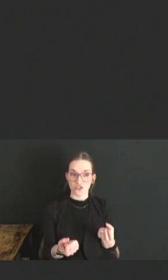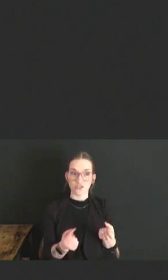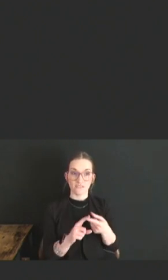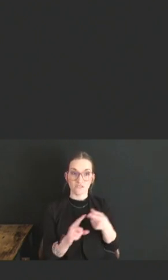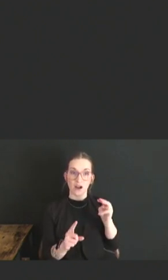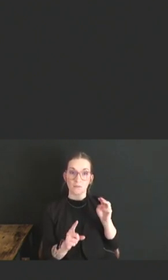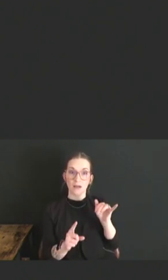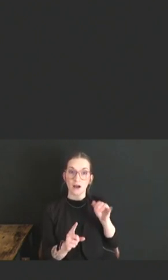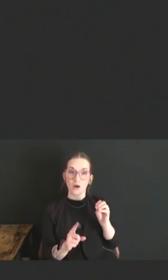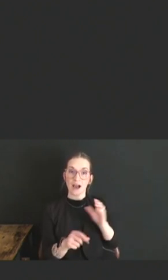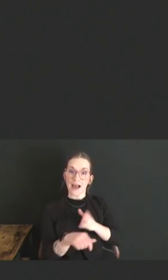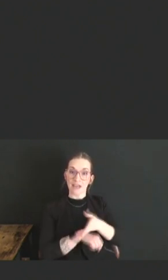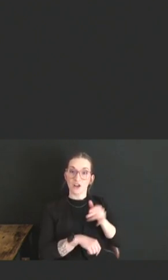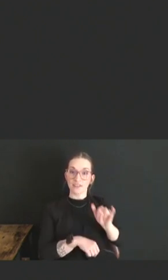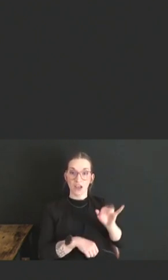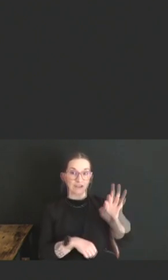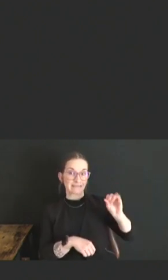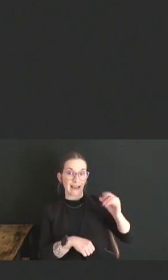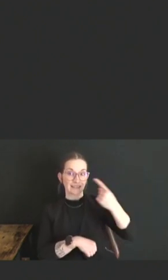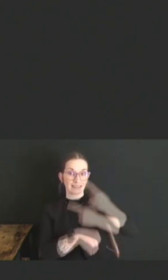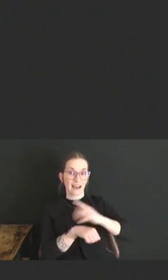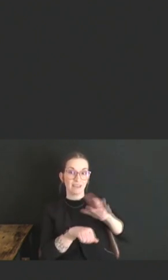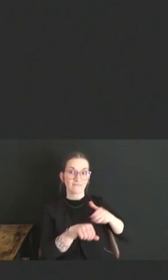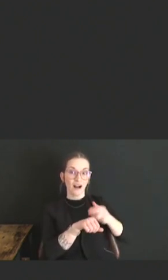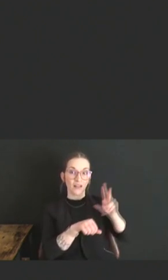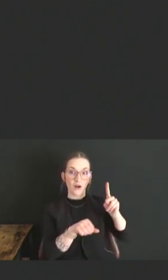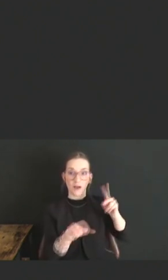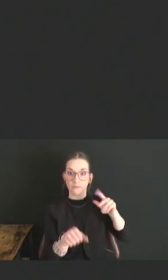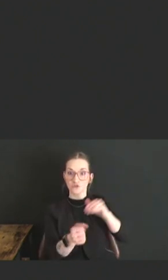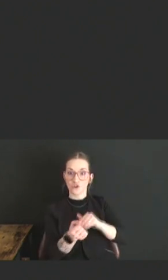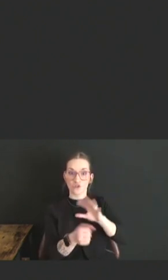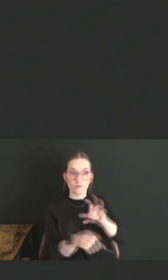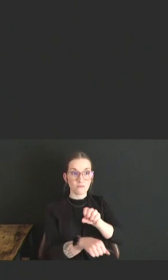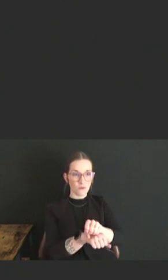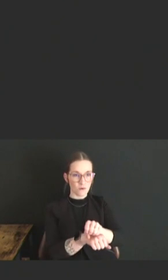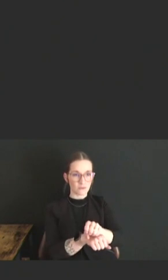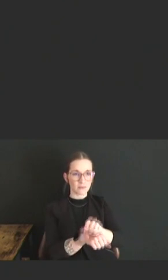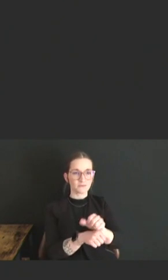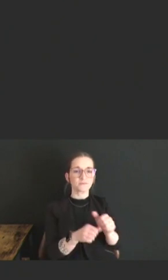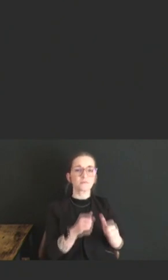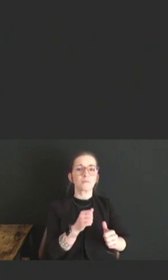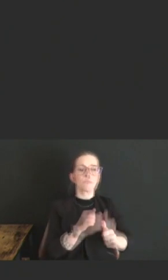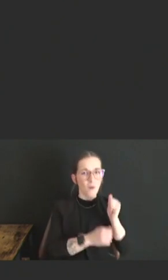follow-up, most with a healthcare provider at the one year timeframe were considered to have